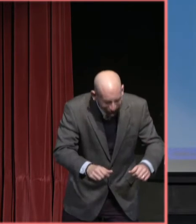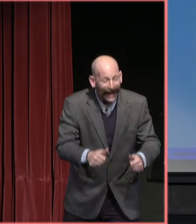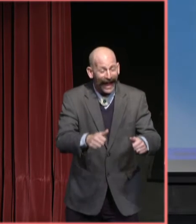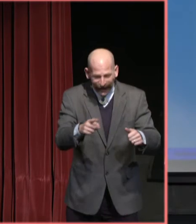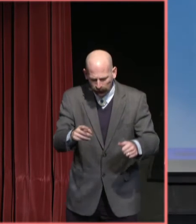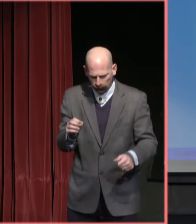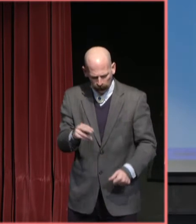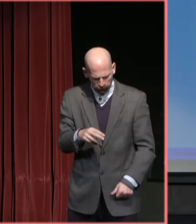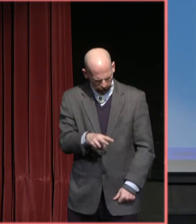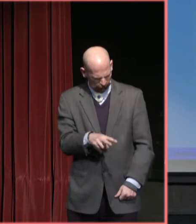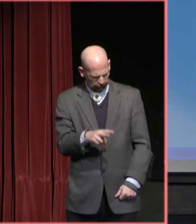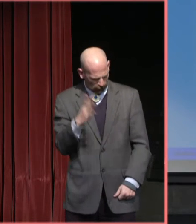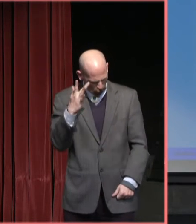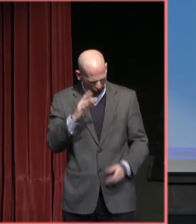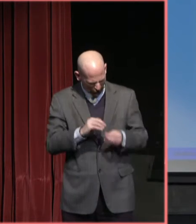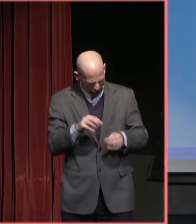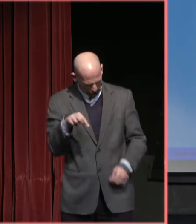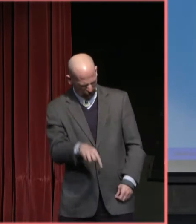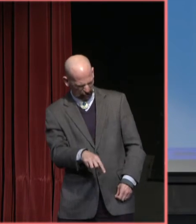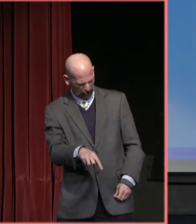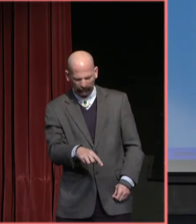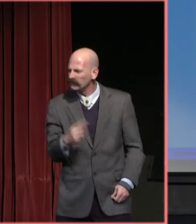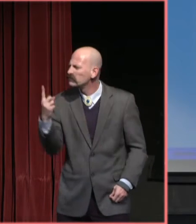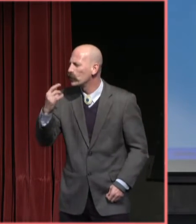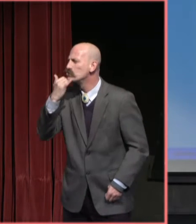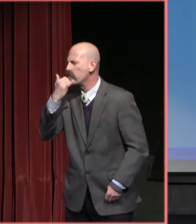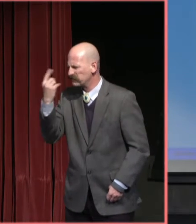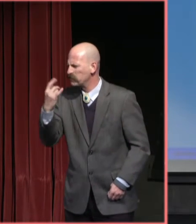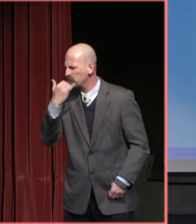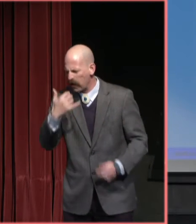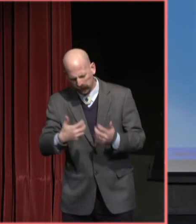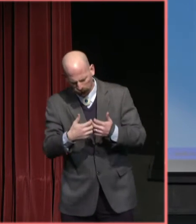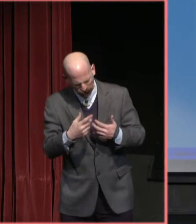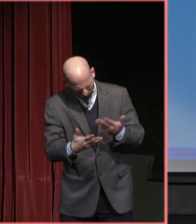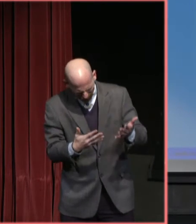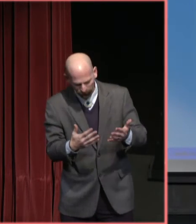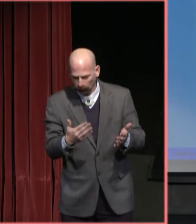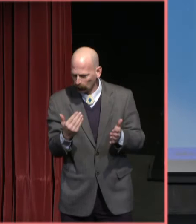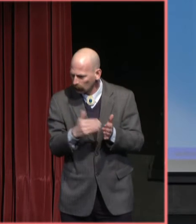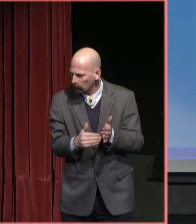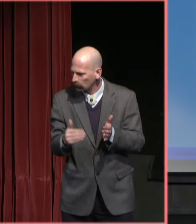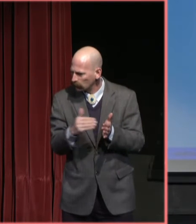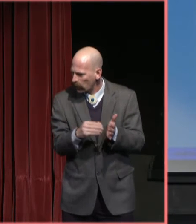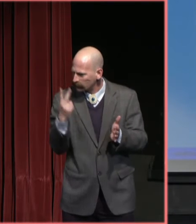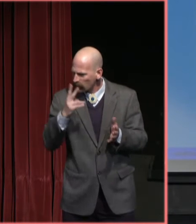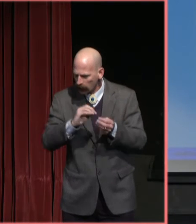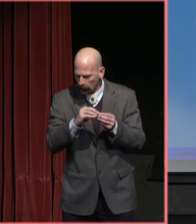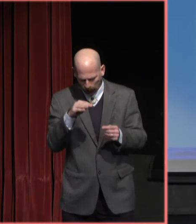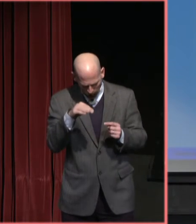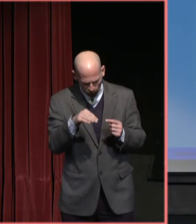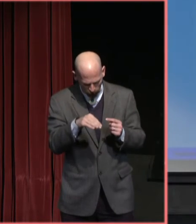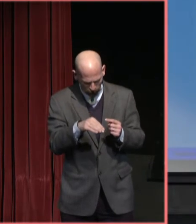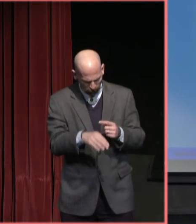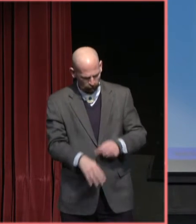He thought something was broken, he didn't understand was going on. It kept going down and down and down and there was another power cut.